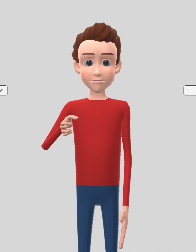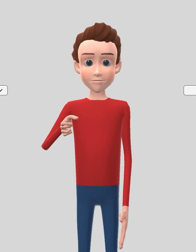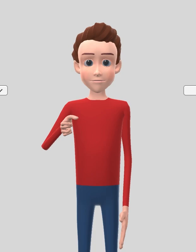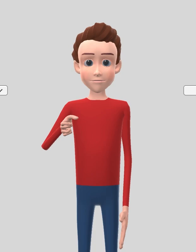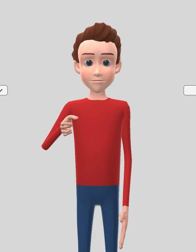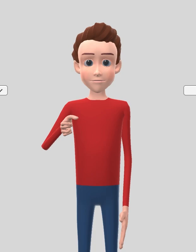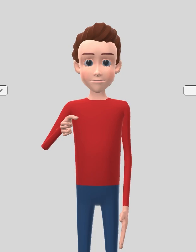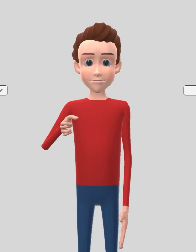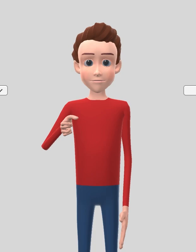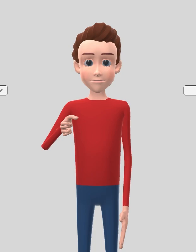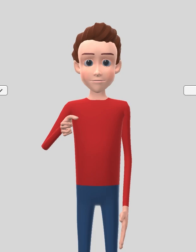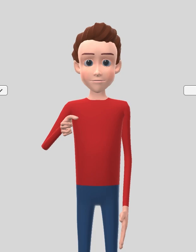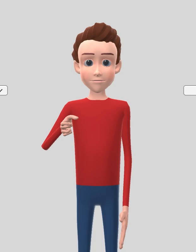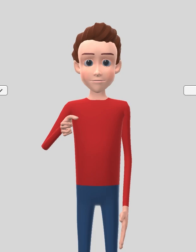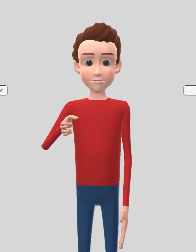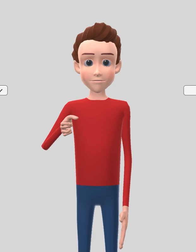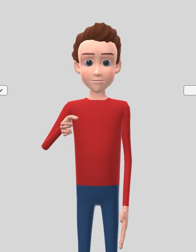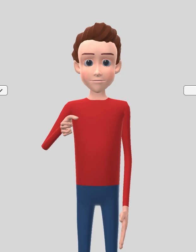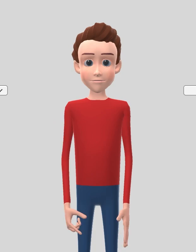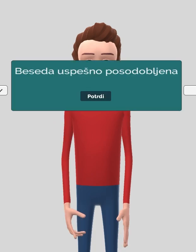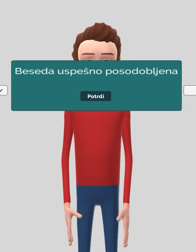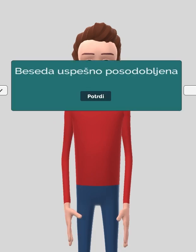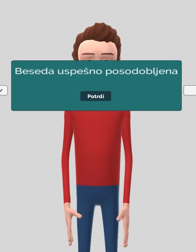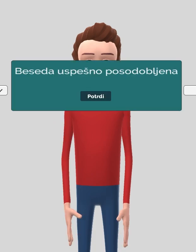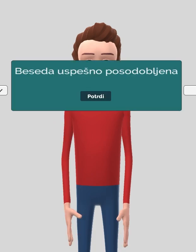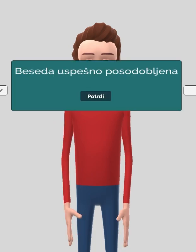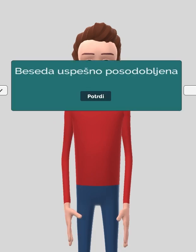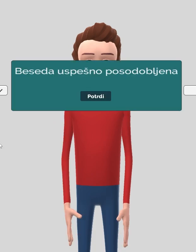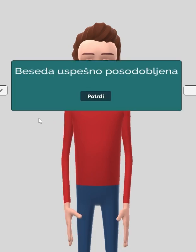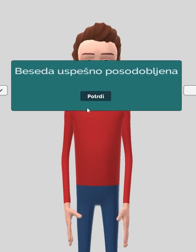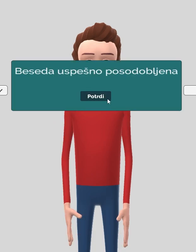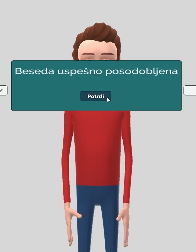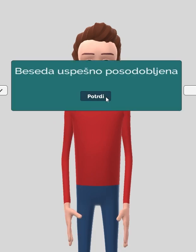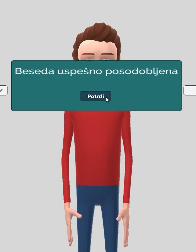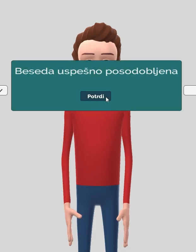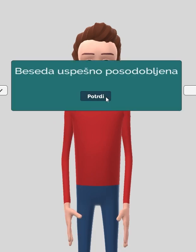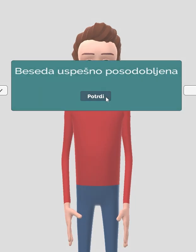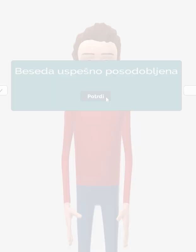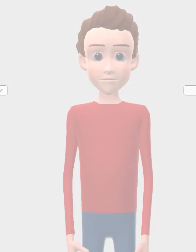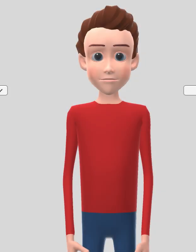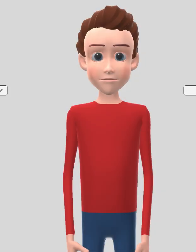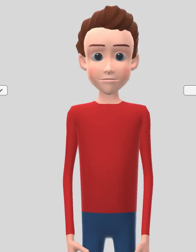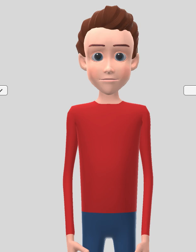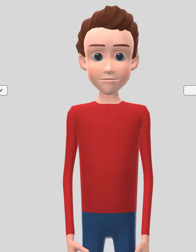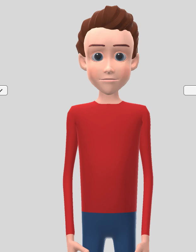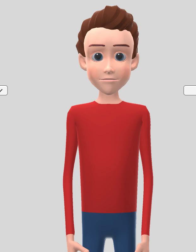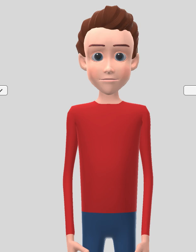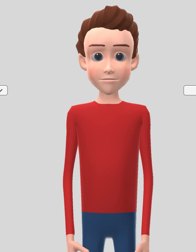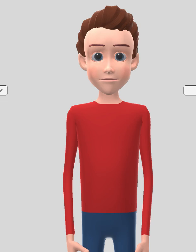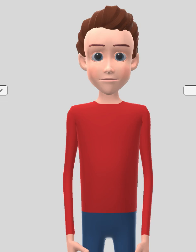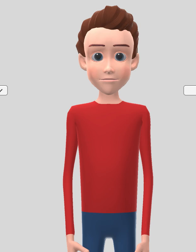just save the new sign. Moving forward the signs will have to be validated by qualified